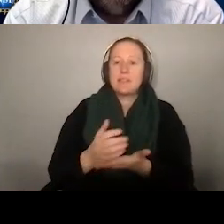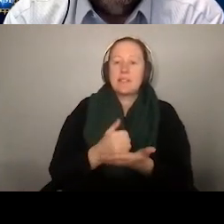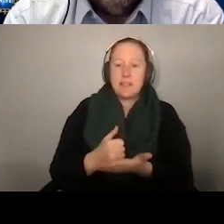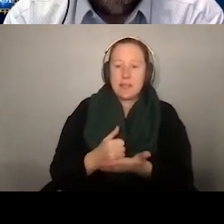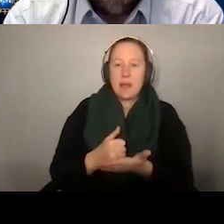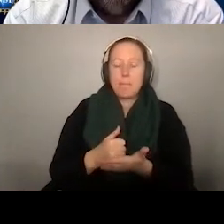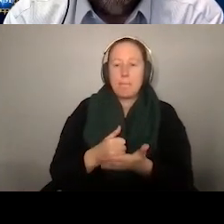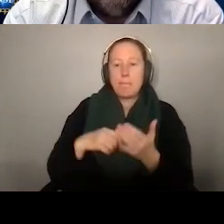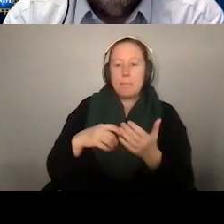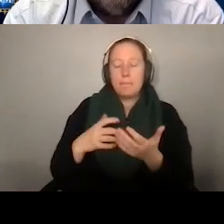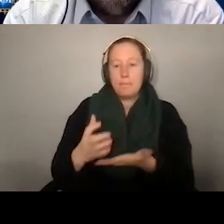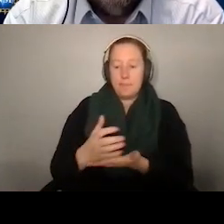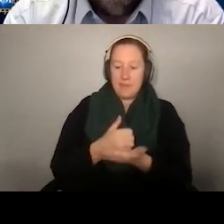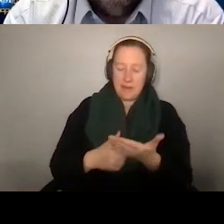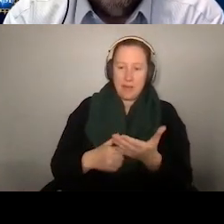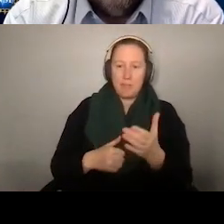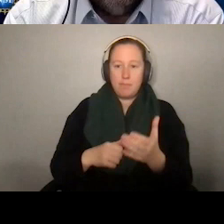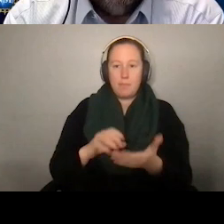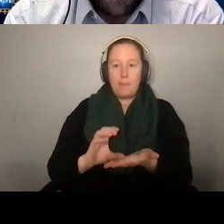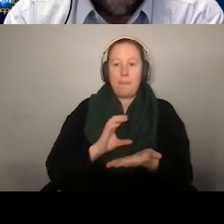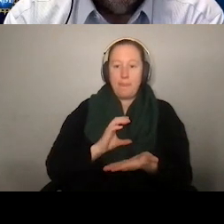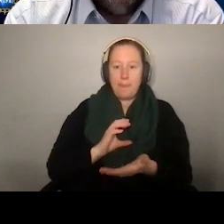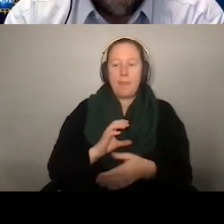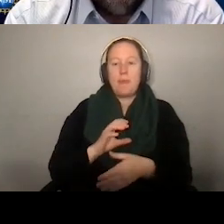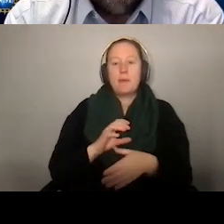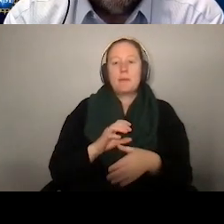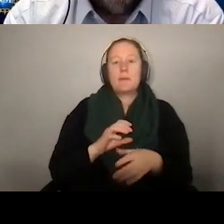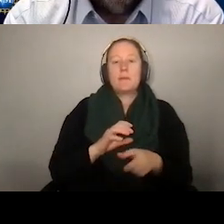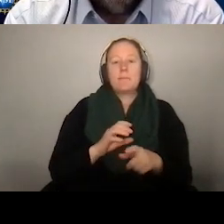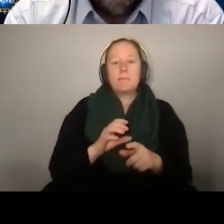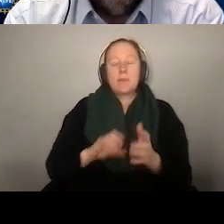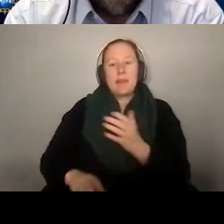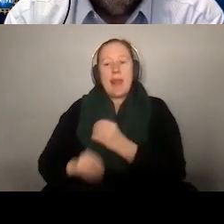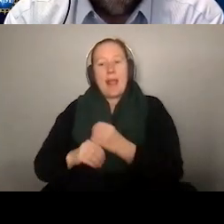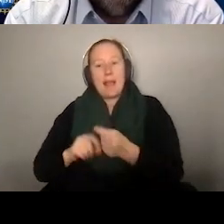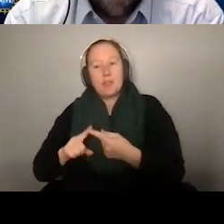allowed to be retained by the grantee and added to the funds committed to the project by NSF,